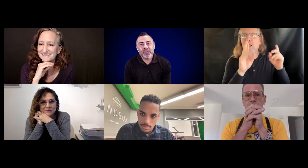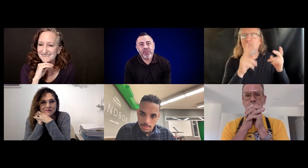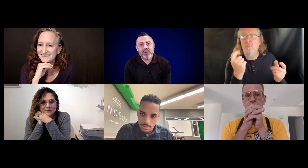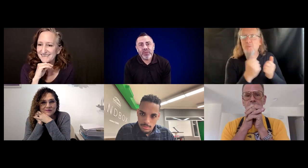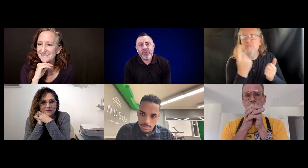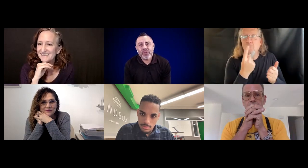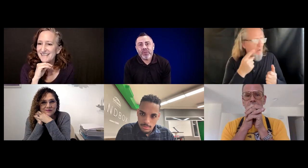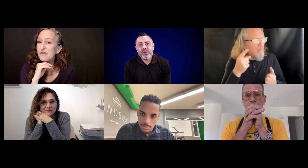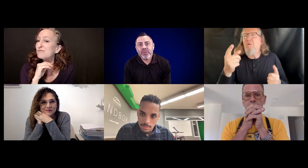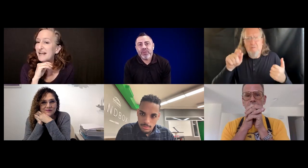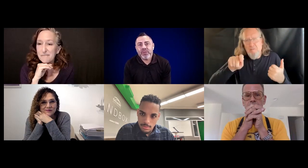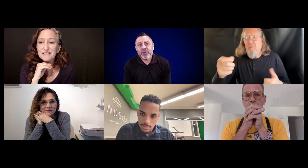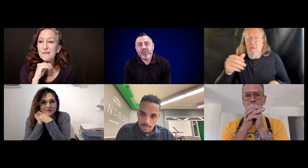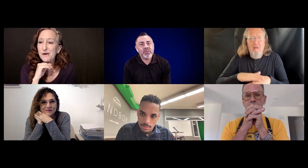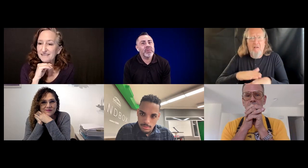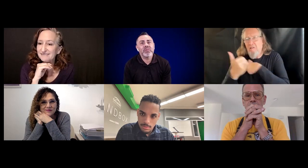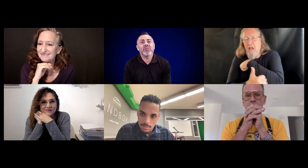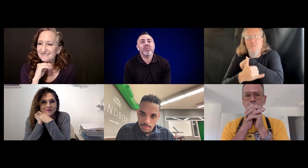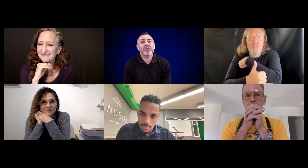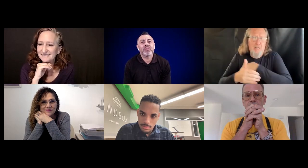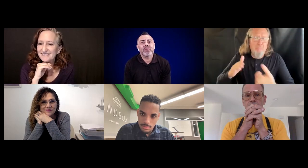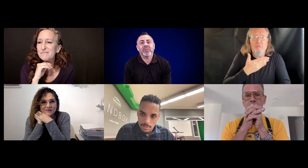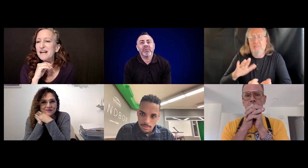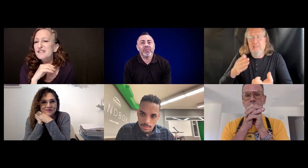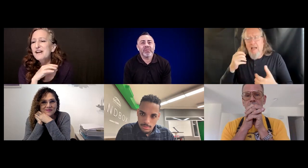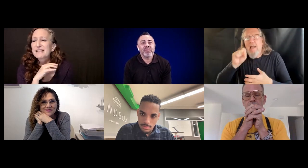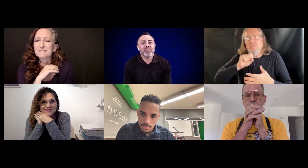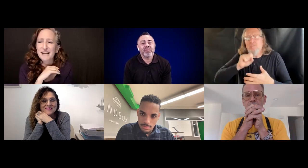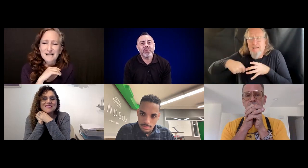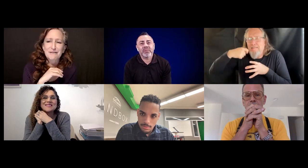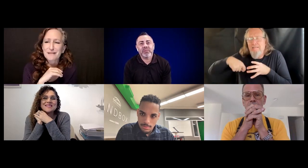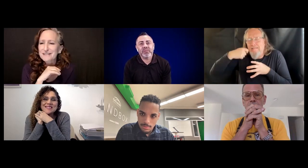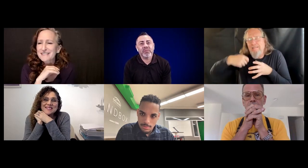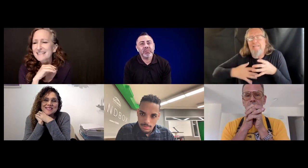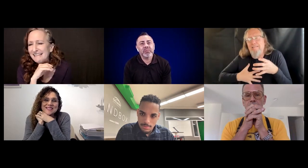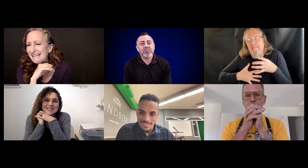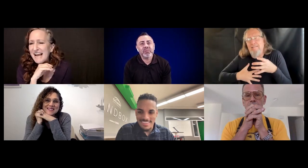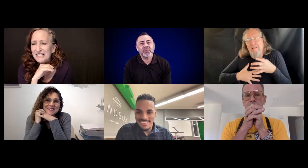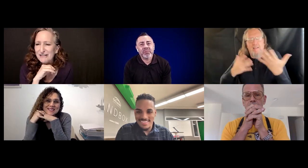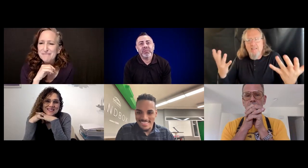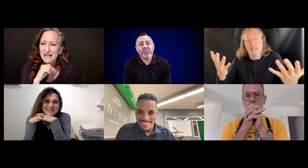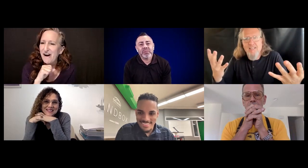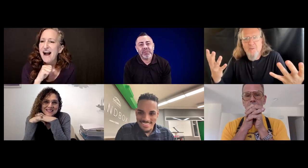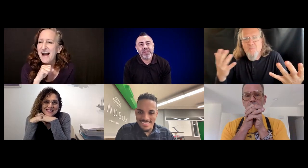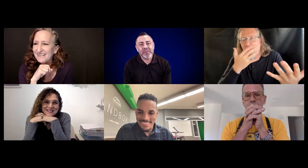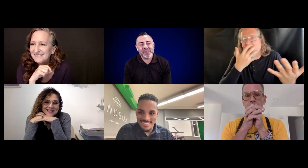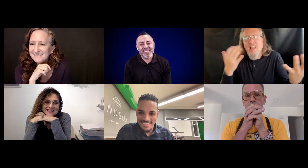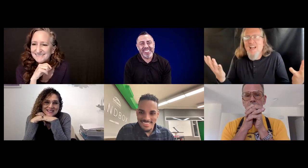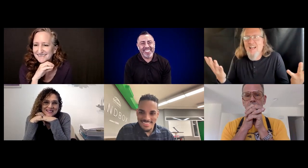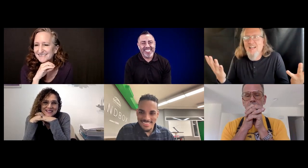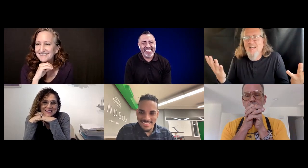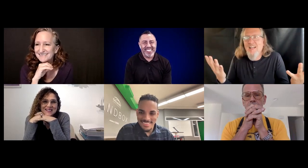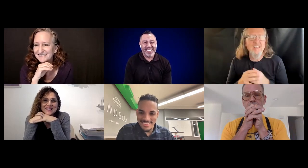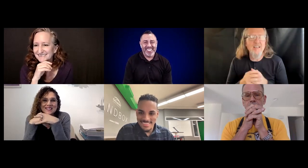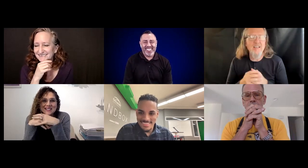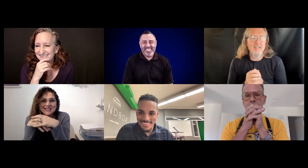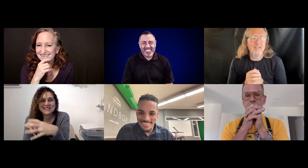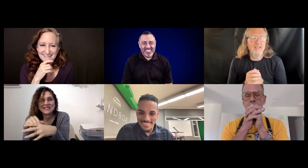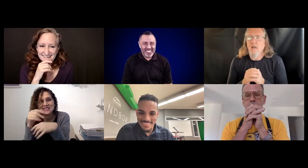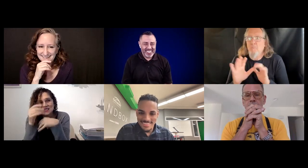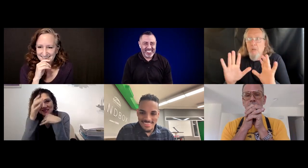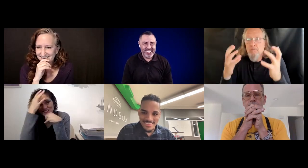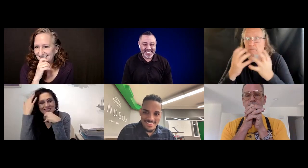If you break up with someone you might turn on some country music and eat ice cream and cry